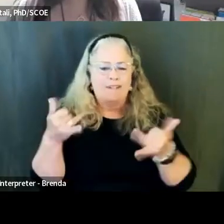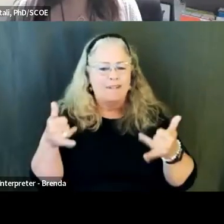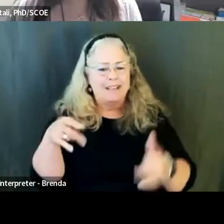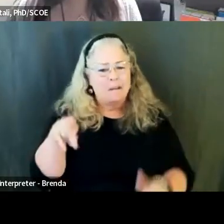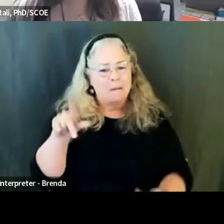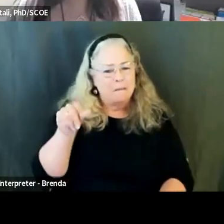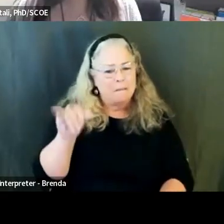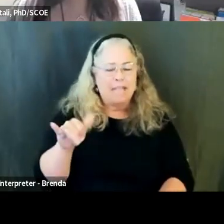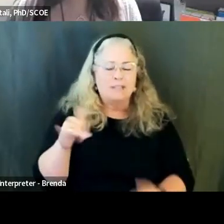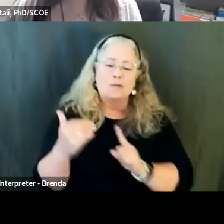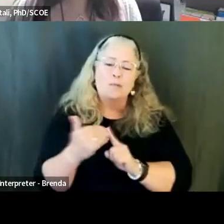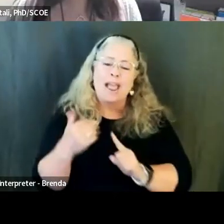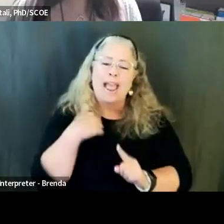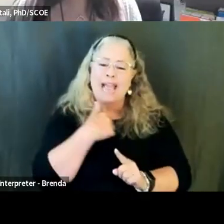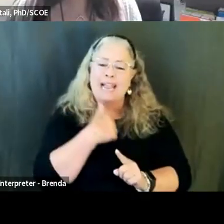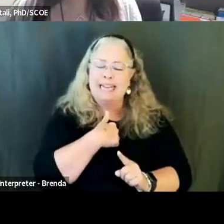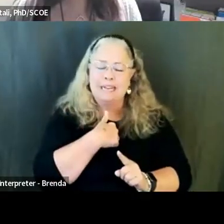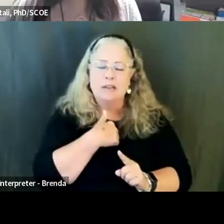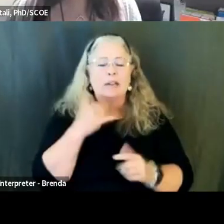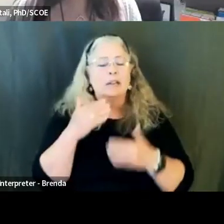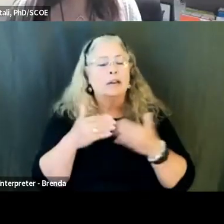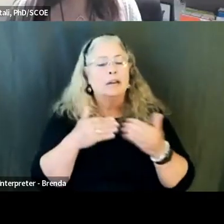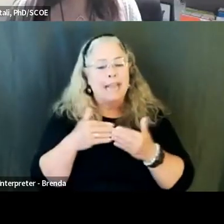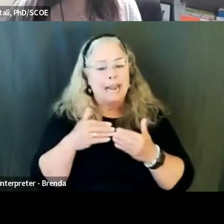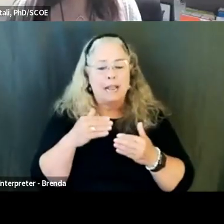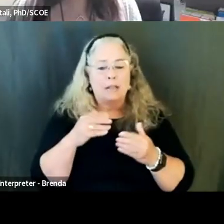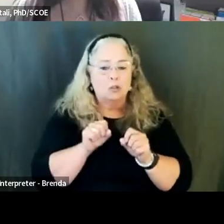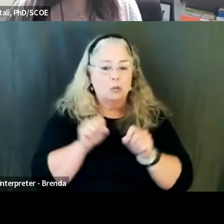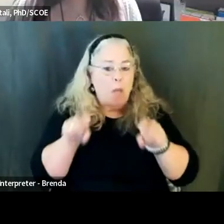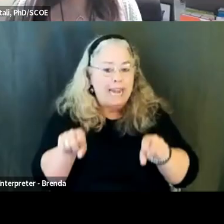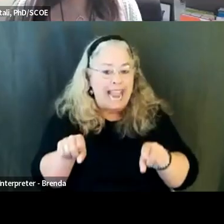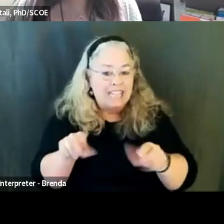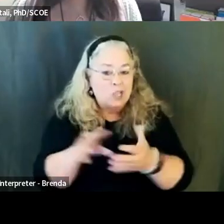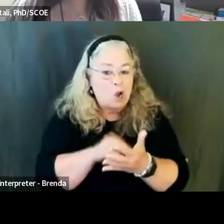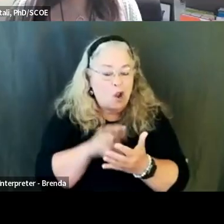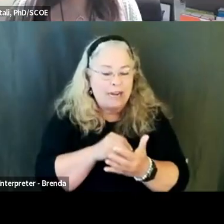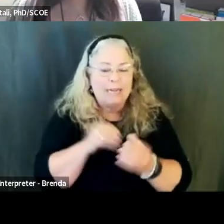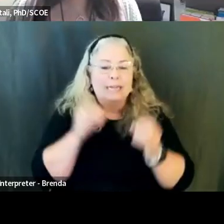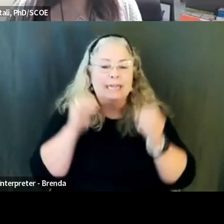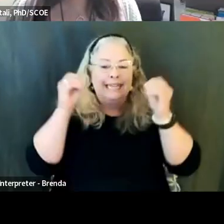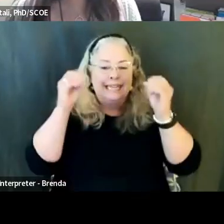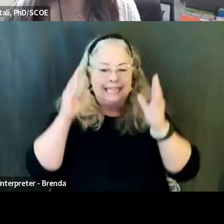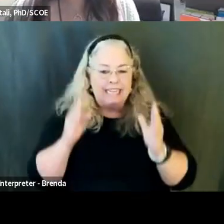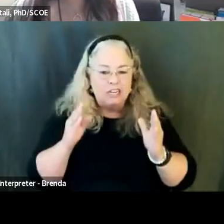it says that “It reminds us even that even in spontaneous learning teachers still plan they